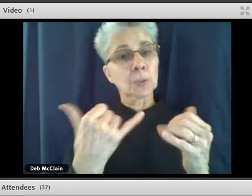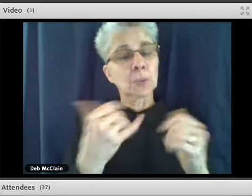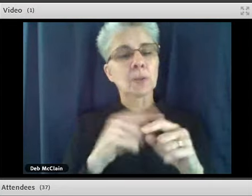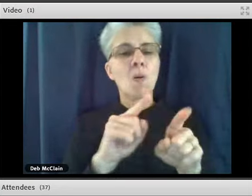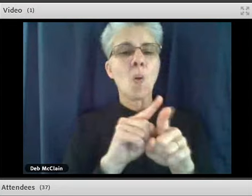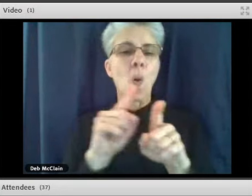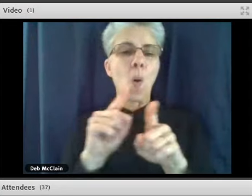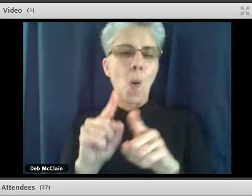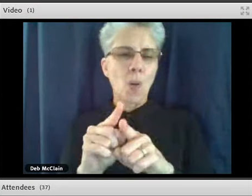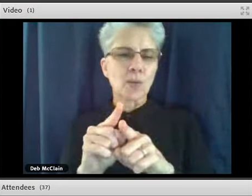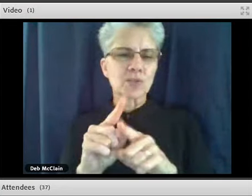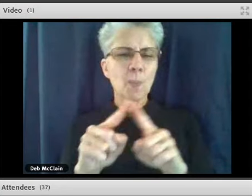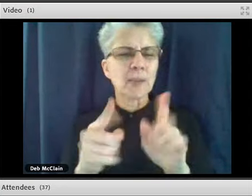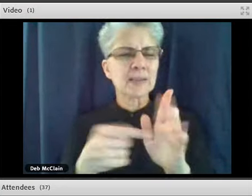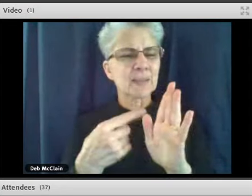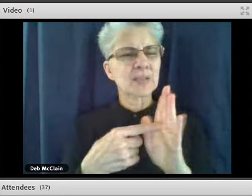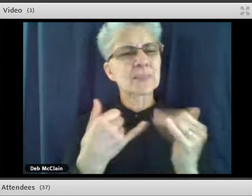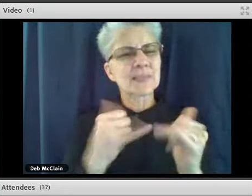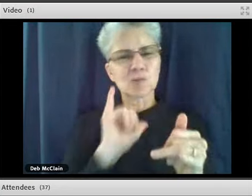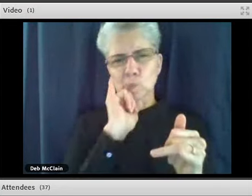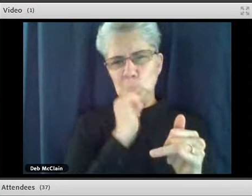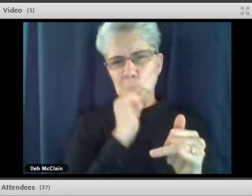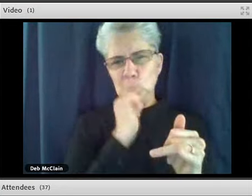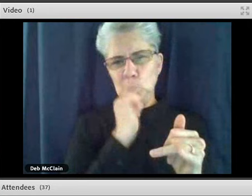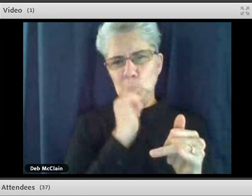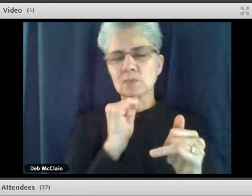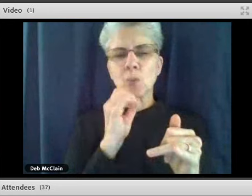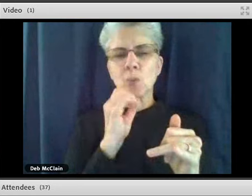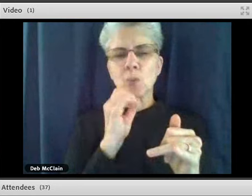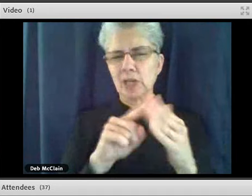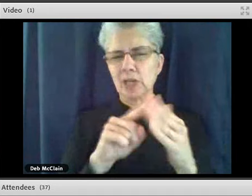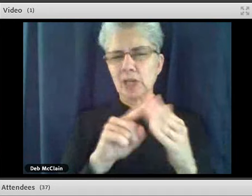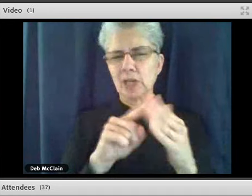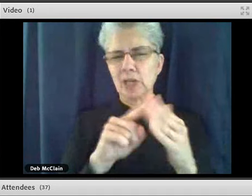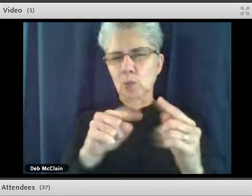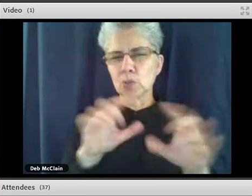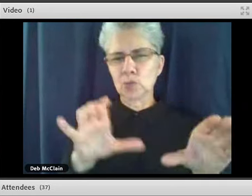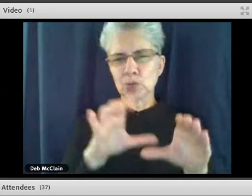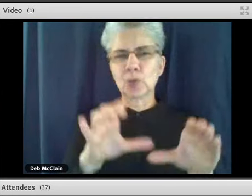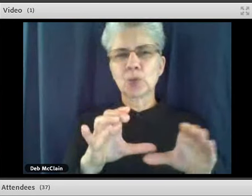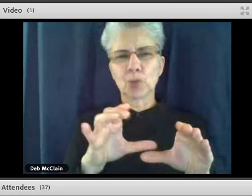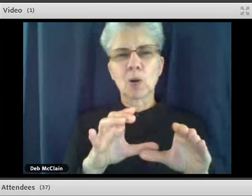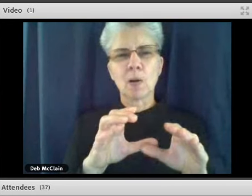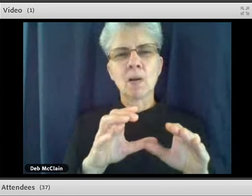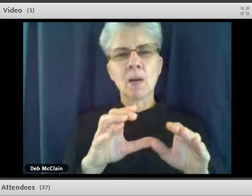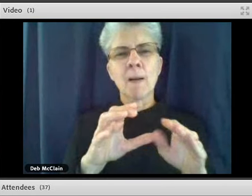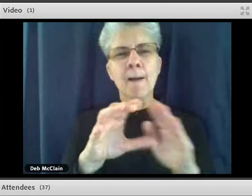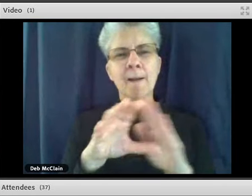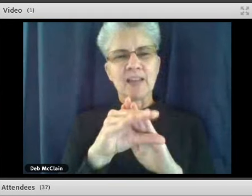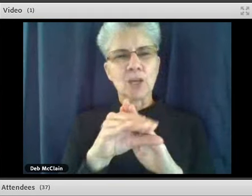YouTube is actually pretty good. But sometimes, they still get it wrong. So, you want to make sure and check that,